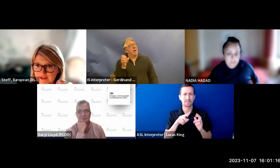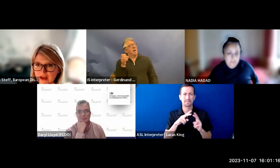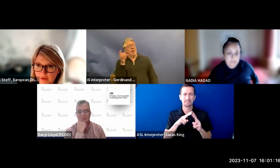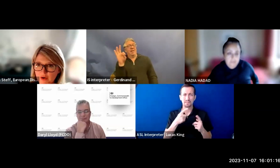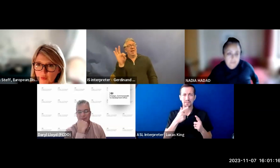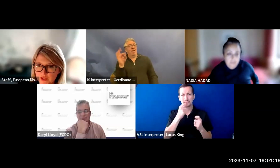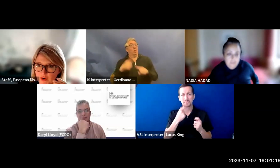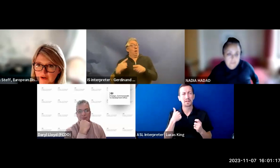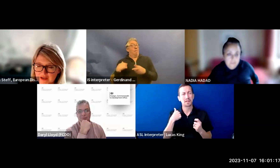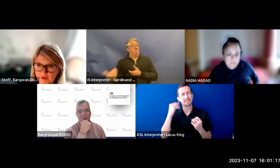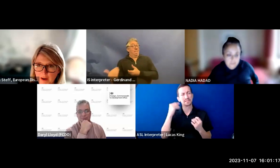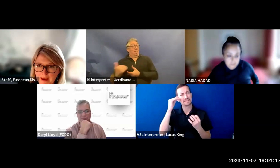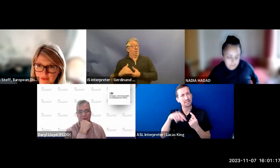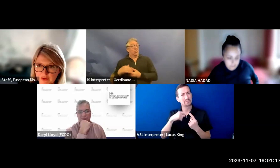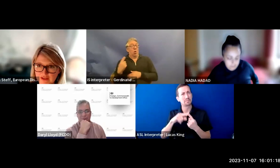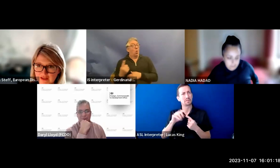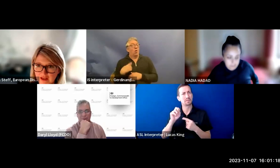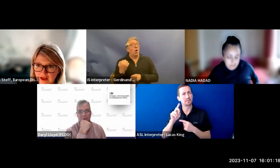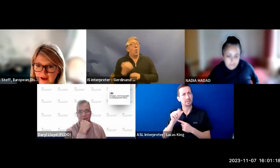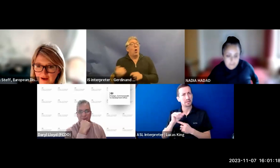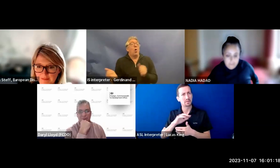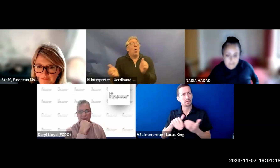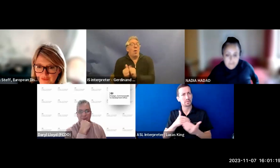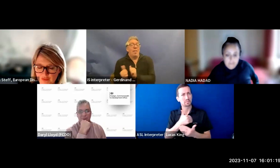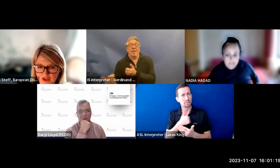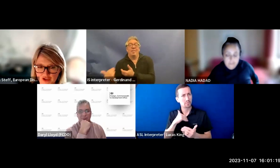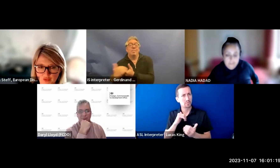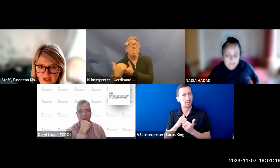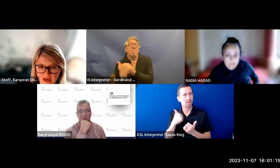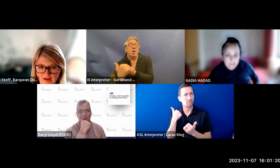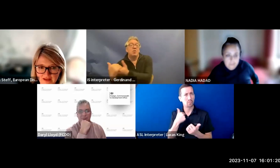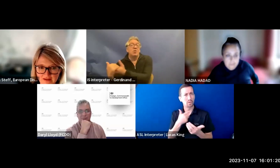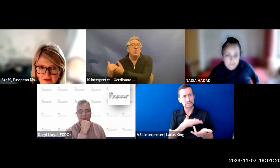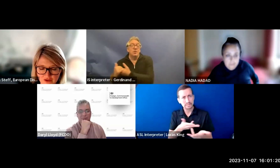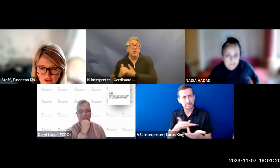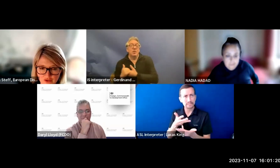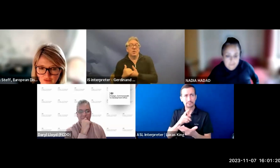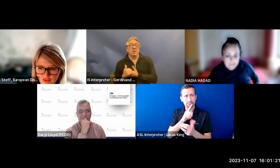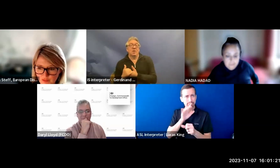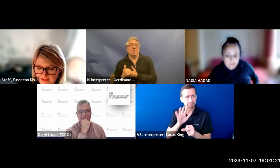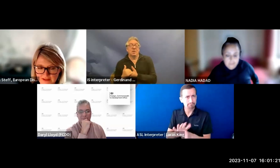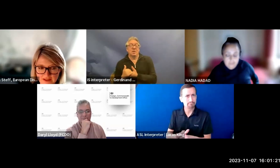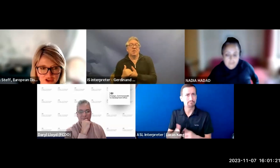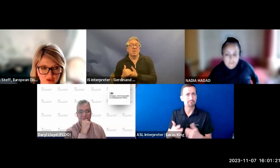and how we're always working with them to make sure we have that representation